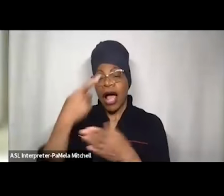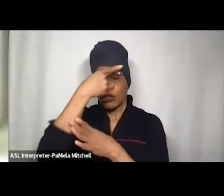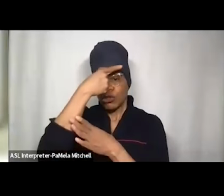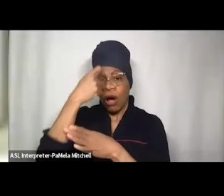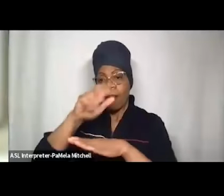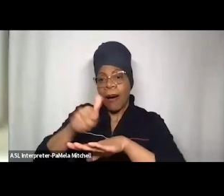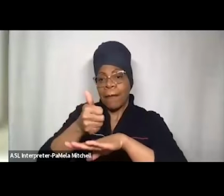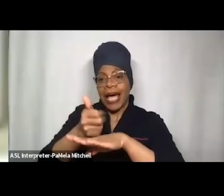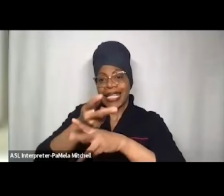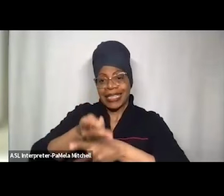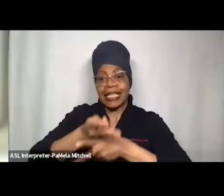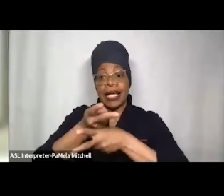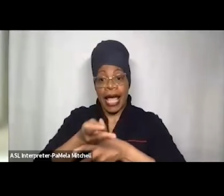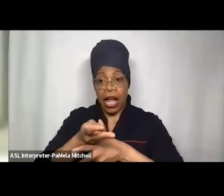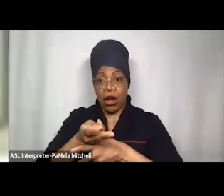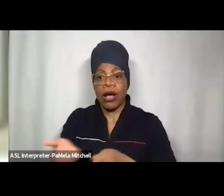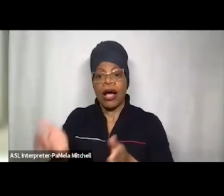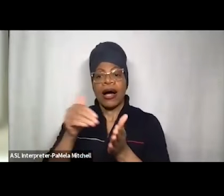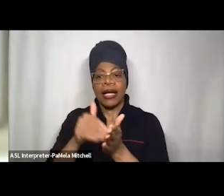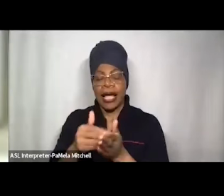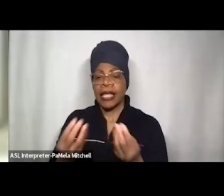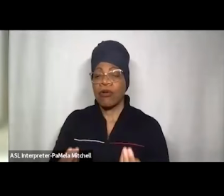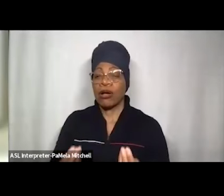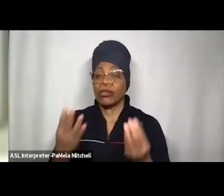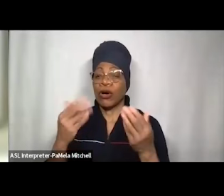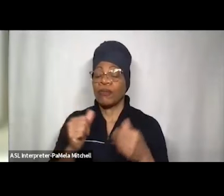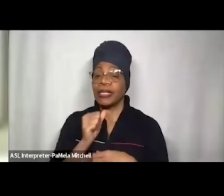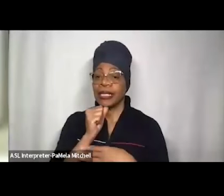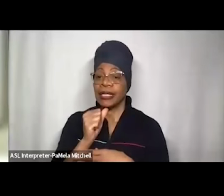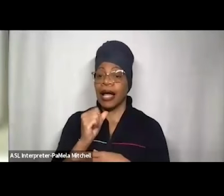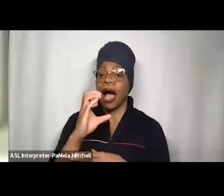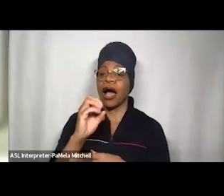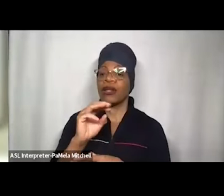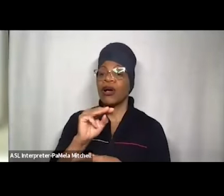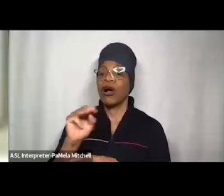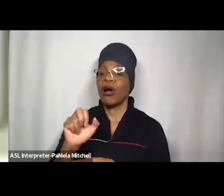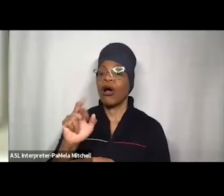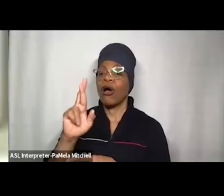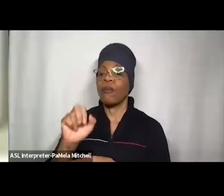there's many non-commercial instruments that are available. I won't spend a lot of time,